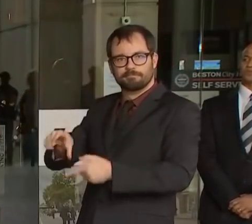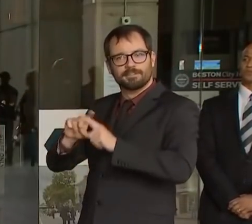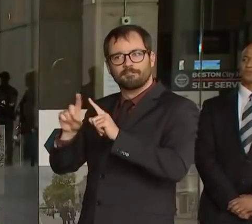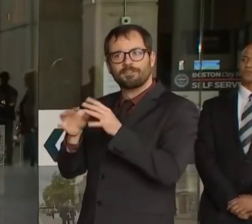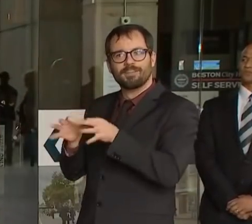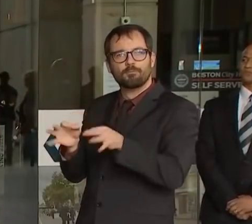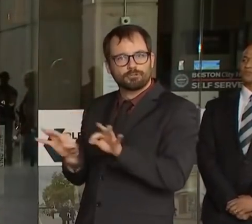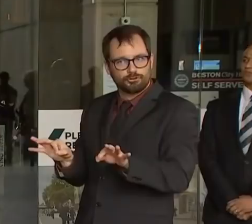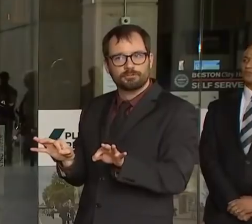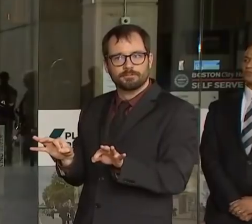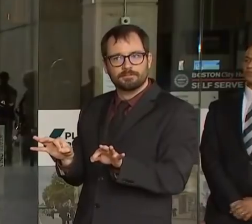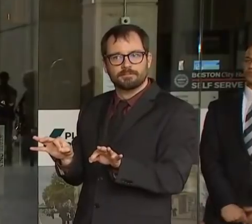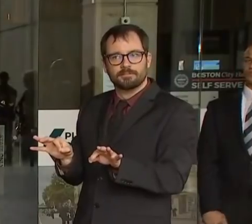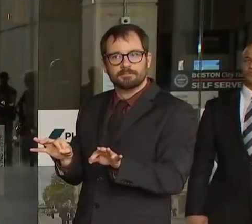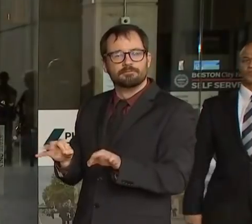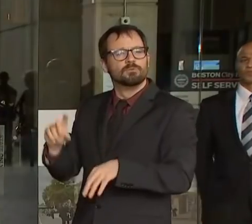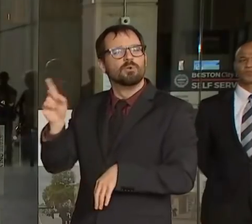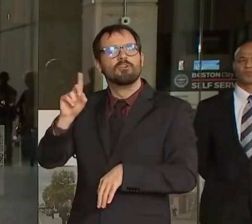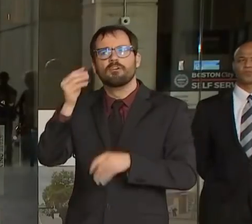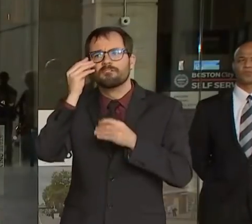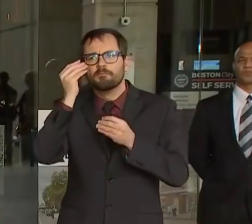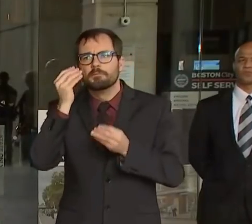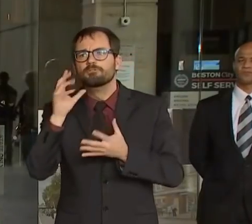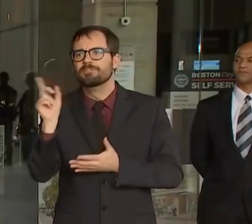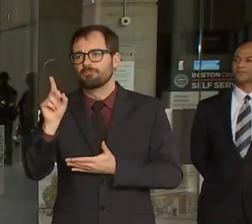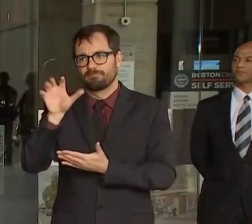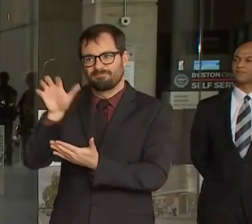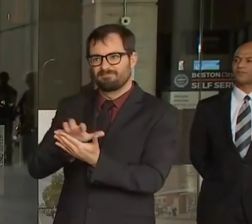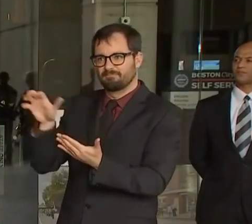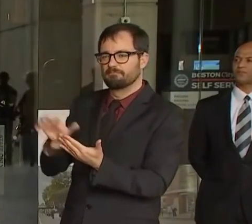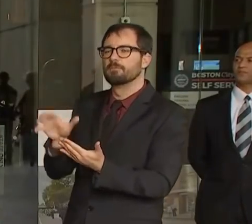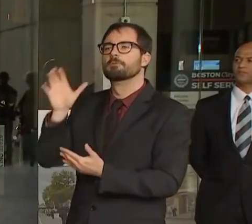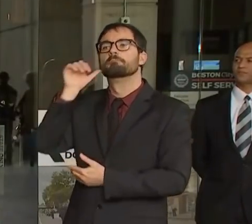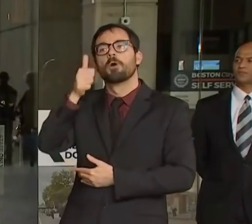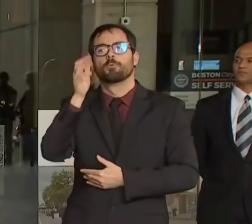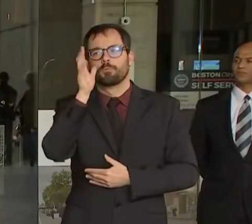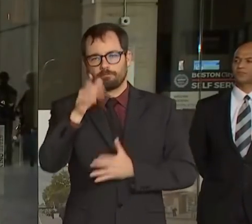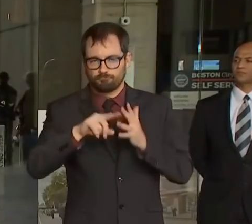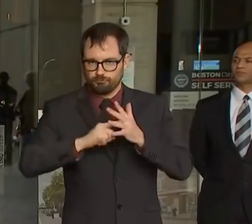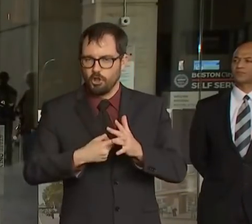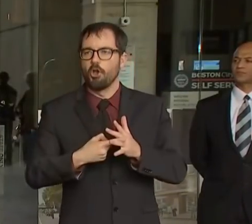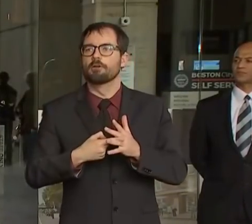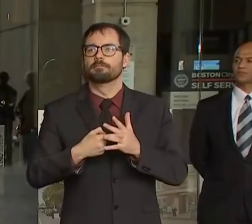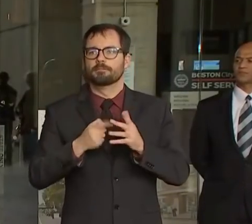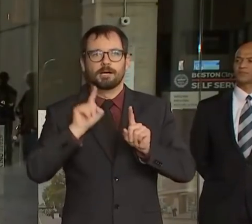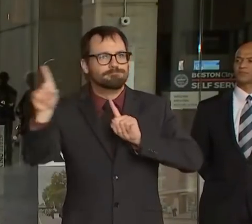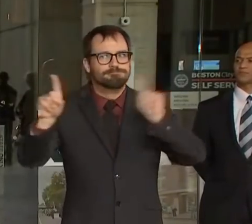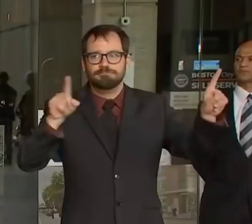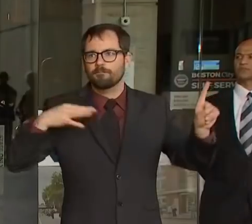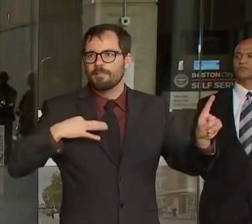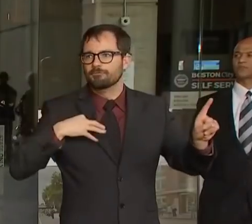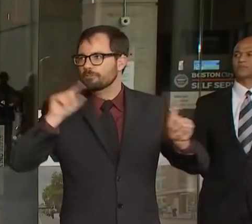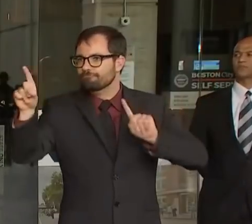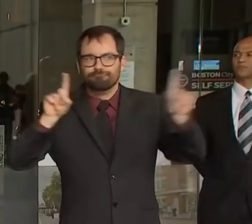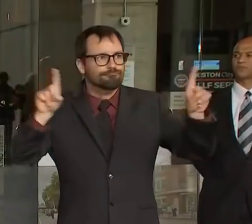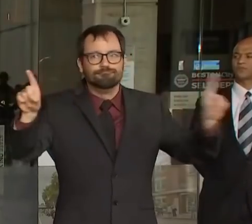INFORMATION'S INSIDE. WE WILL HAVE THIS DONE AND.TOMORROW. WE WILL BE ALL OVER THE CITY OF AUSTIN.